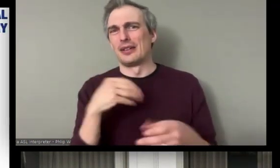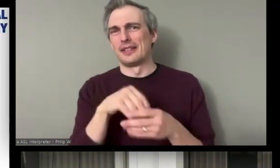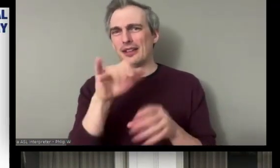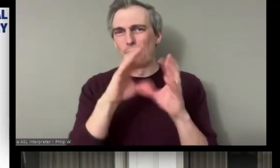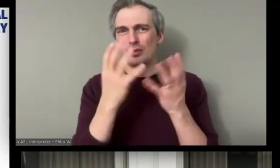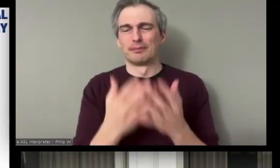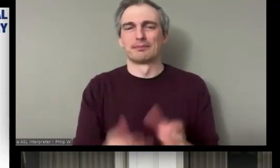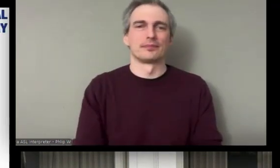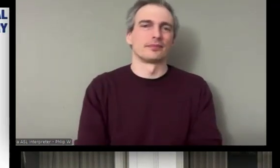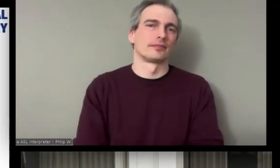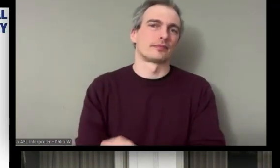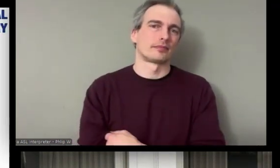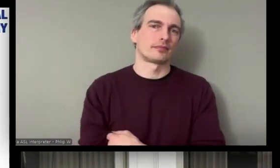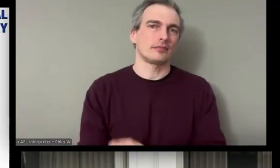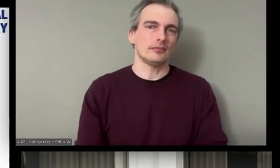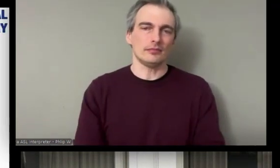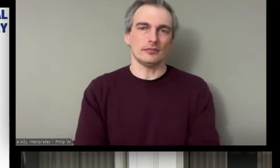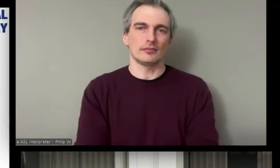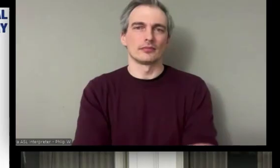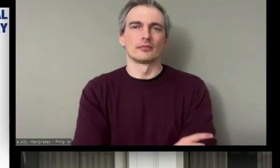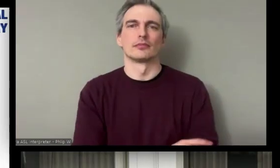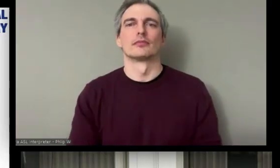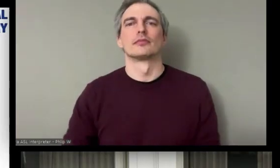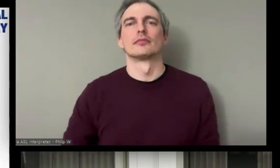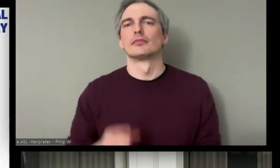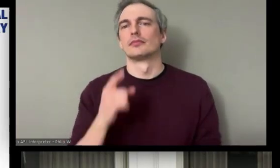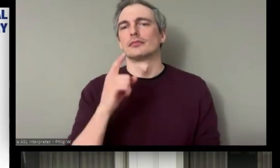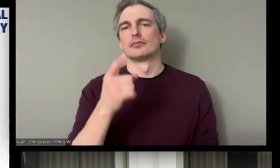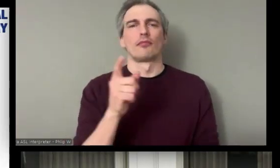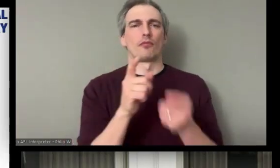So... This is the customization options for the avatar.